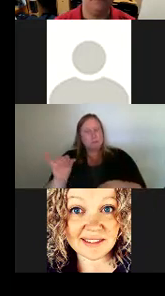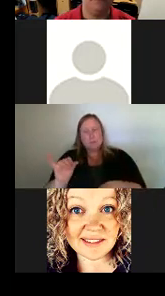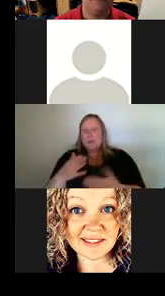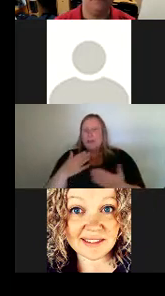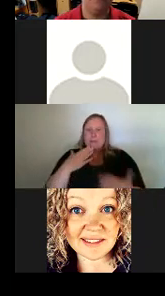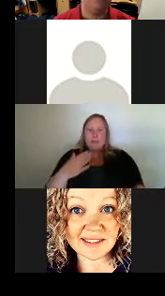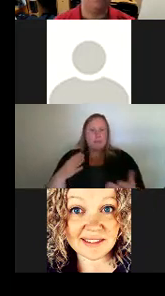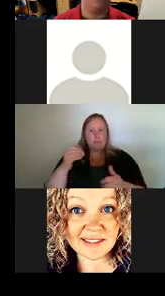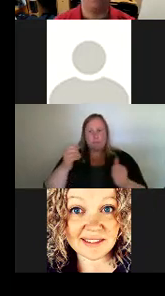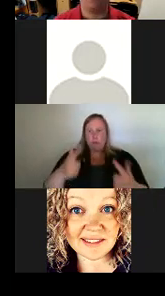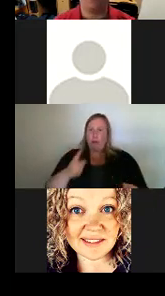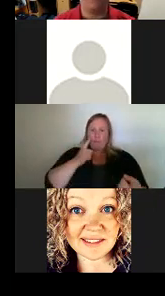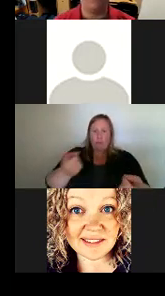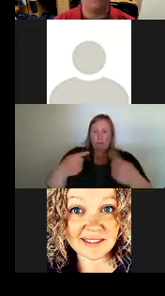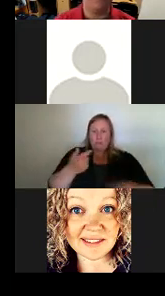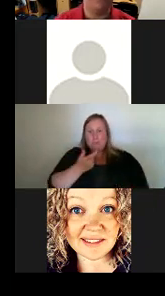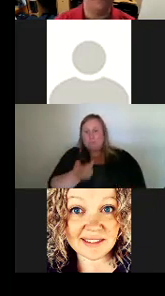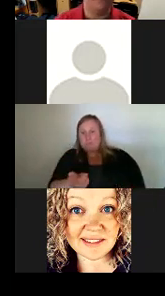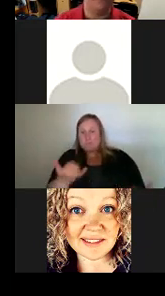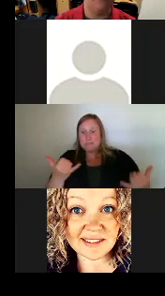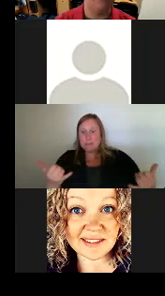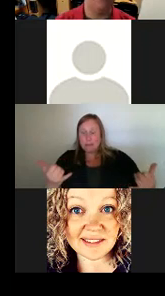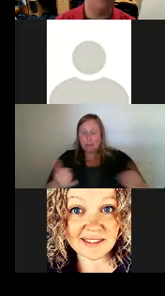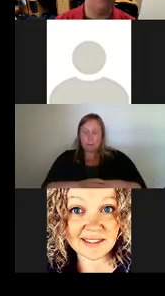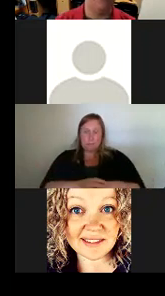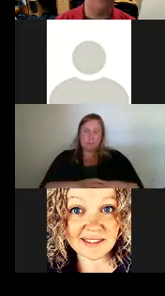I KNOW AT THIS POINT IN THE WORLD WE ARE ALL GETTING A